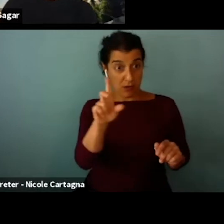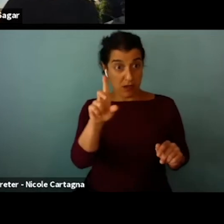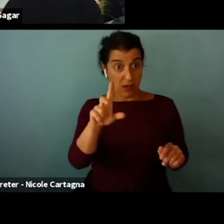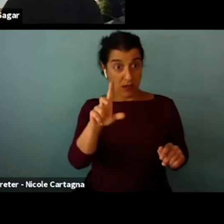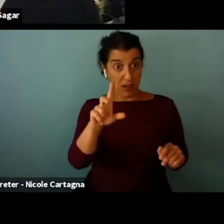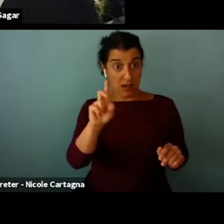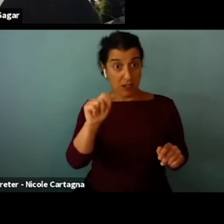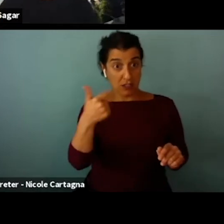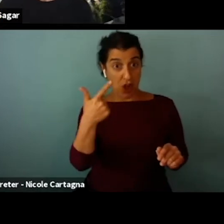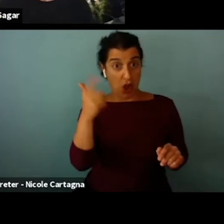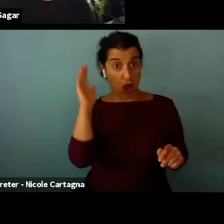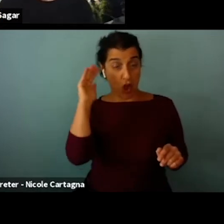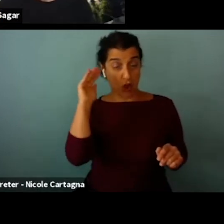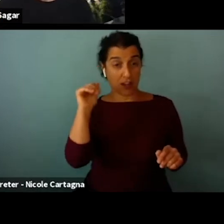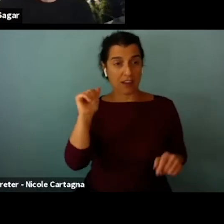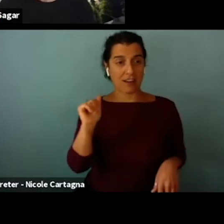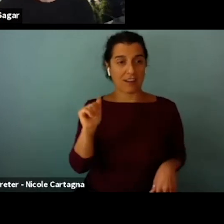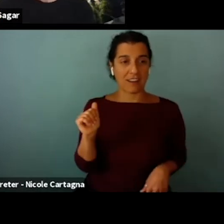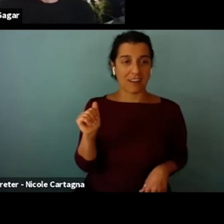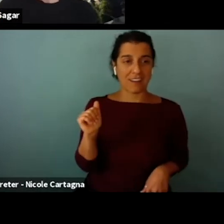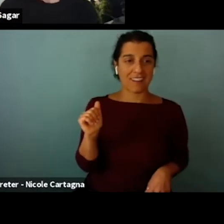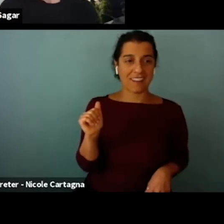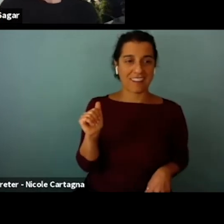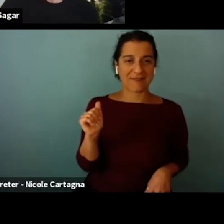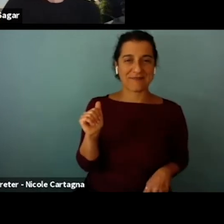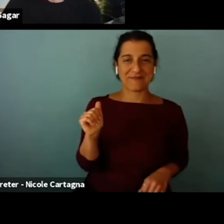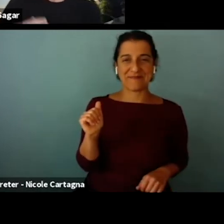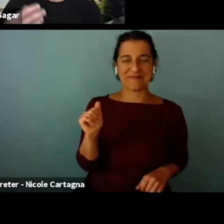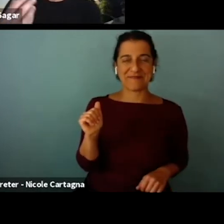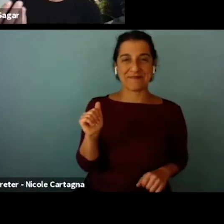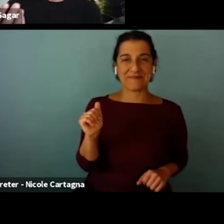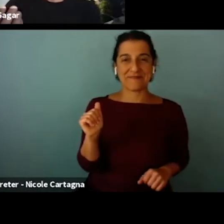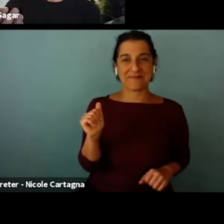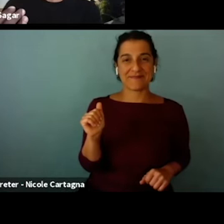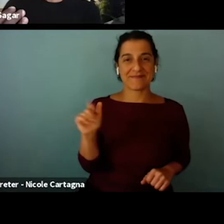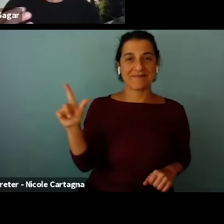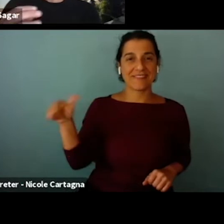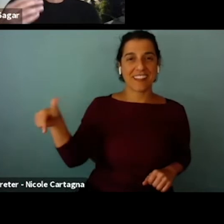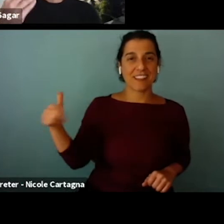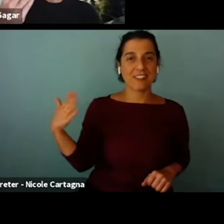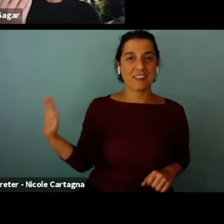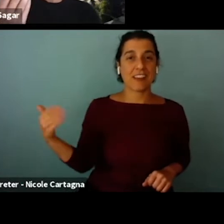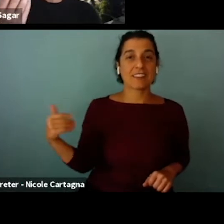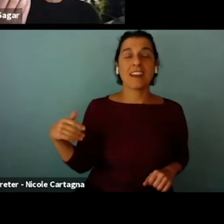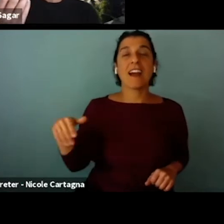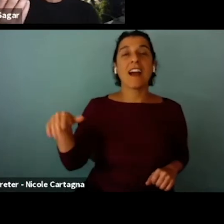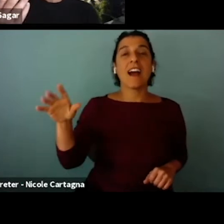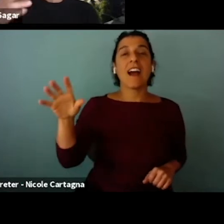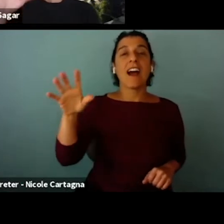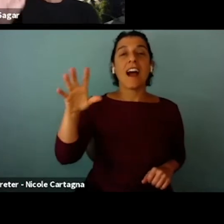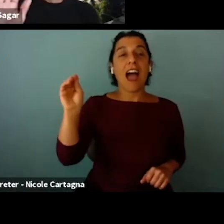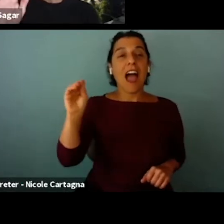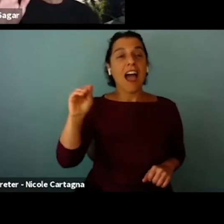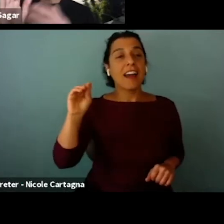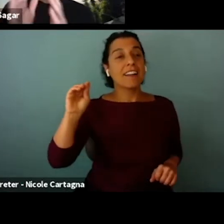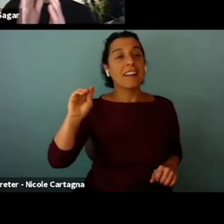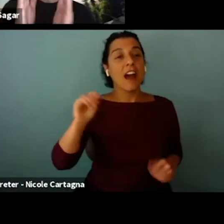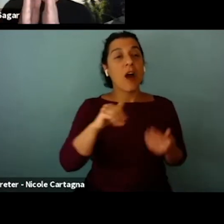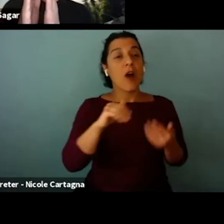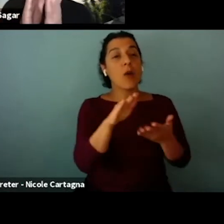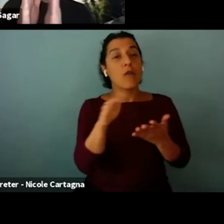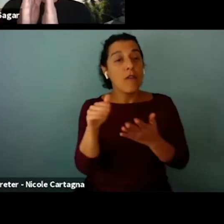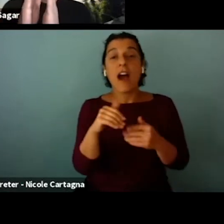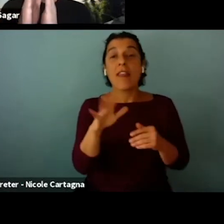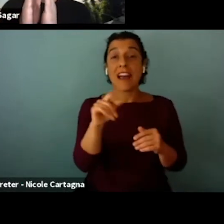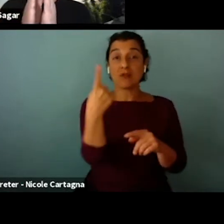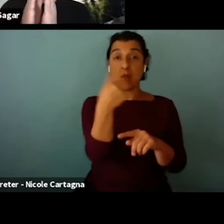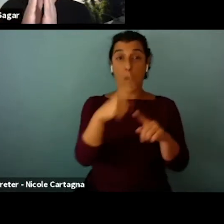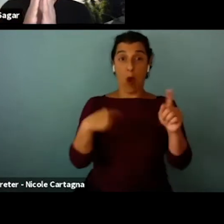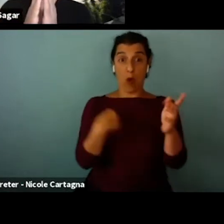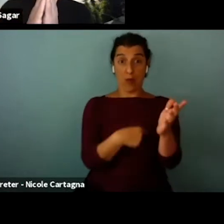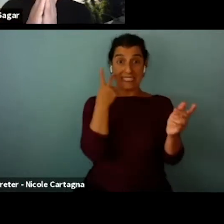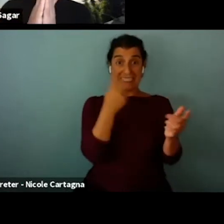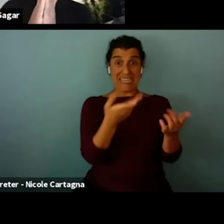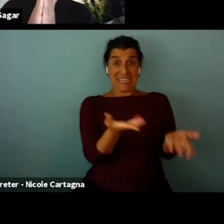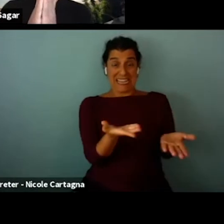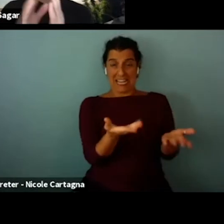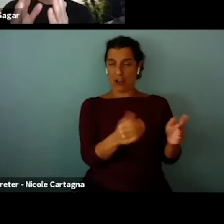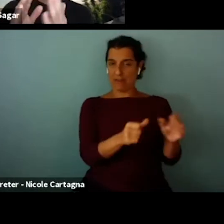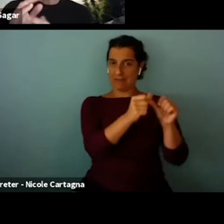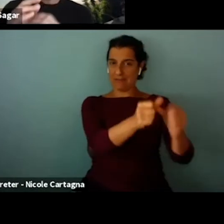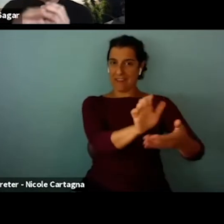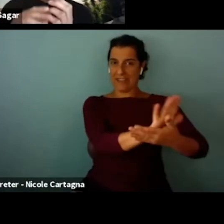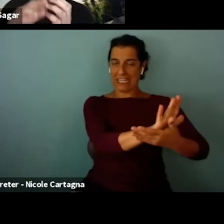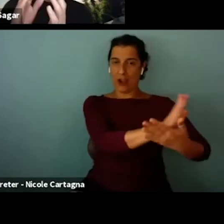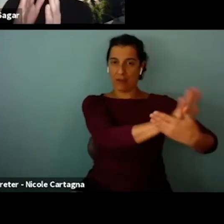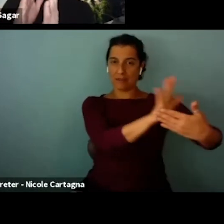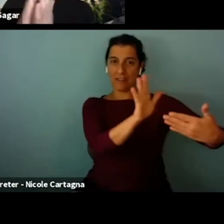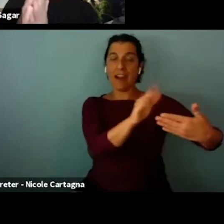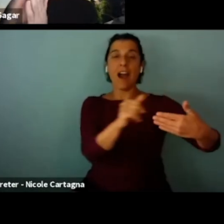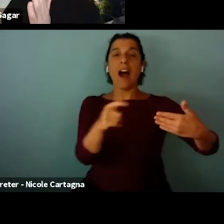so what we're looking at here is there's one half of the of the experiment so the caregiver